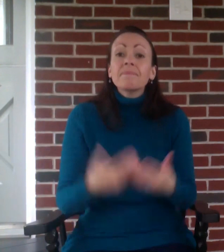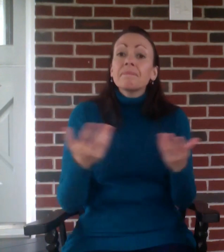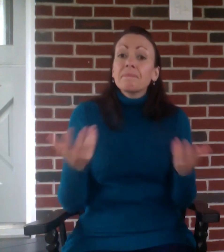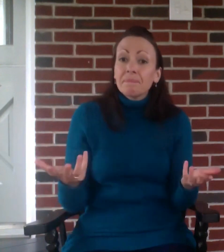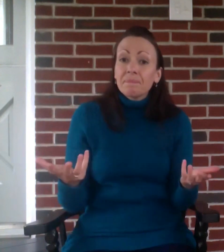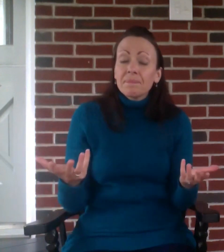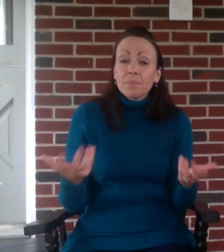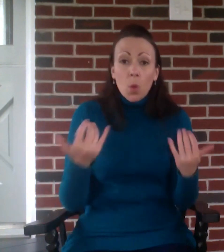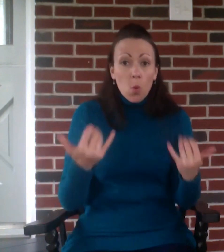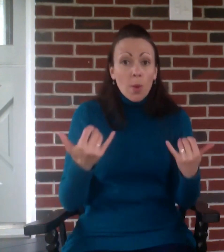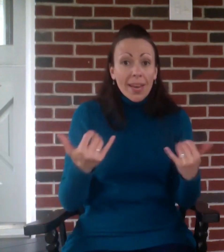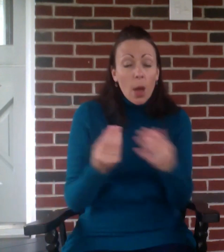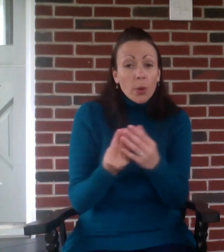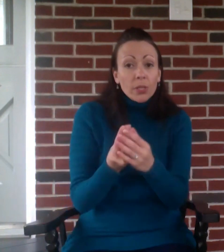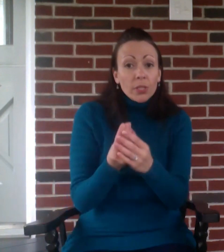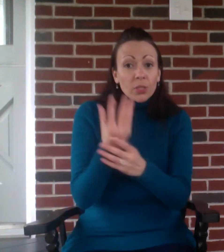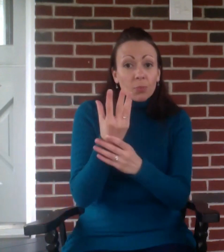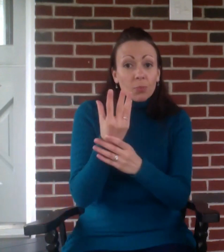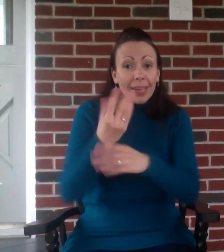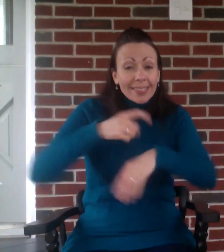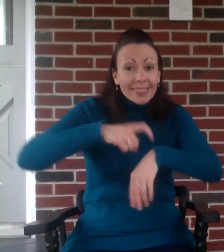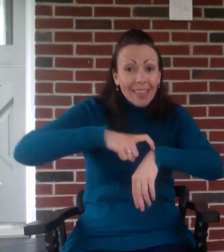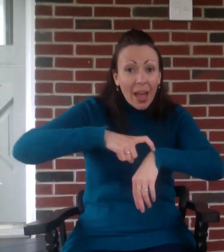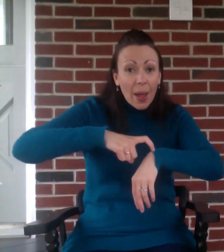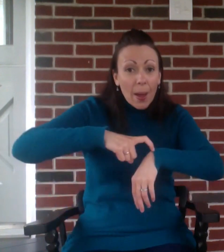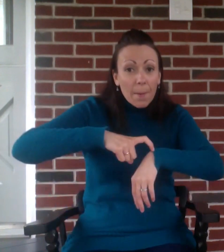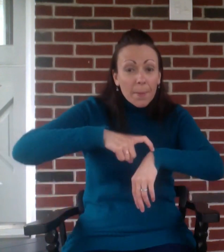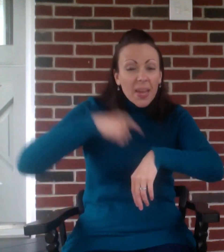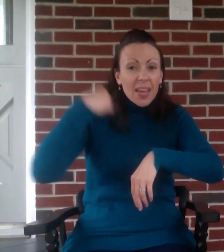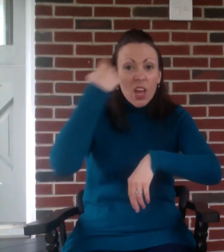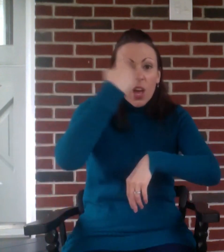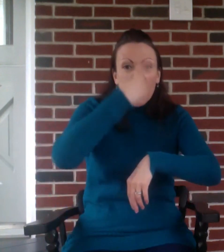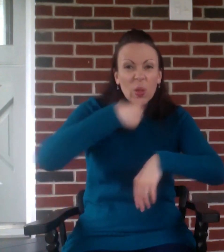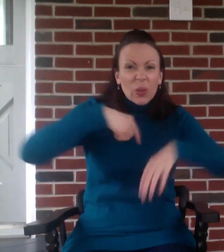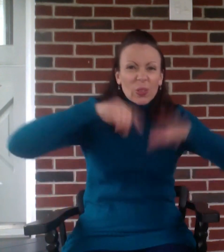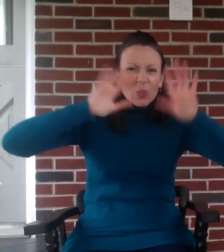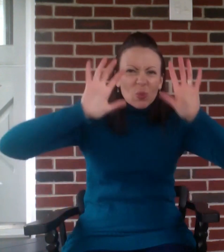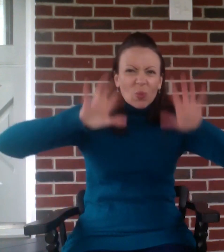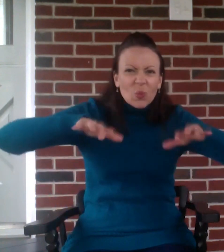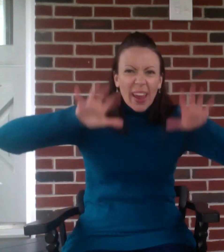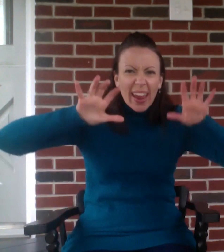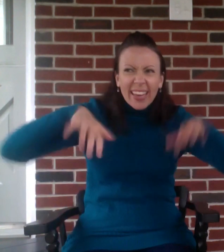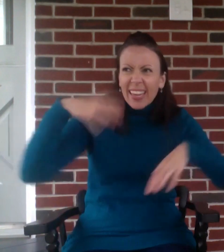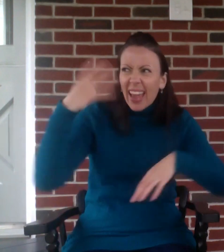And it can look gray and dark, but just like our main character